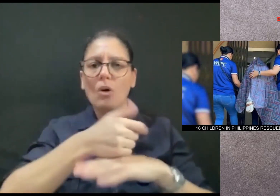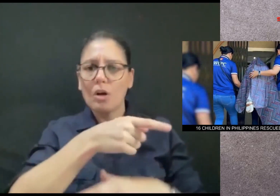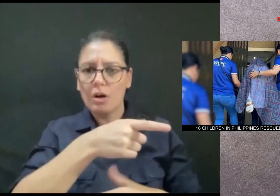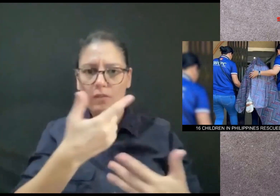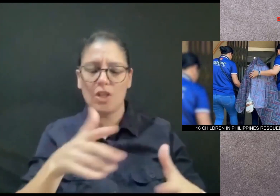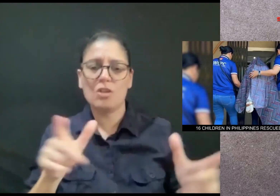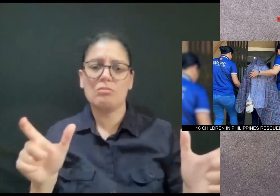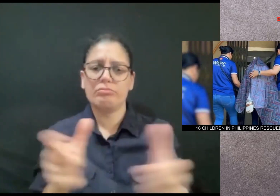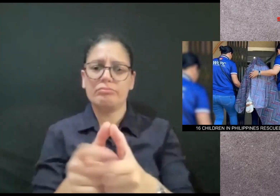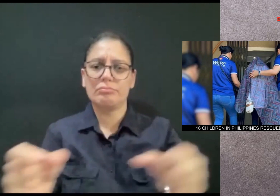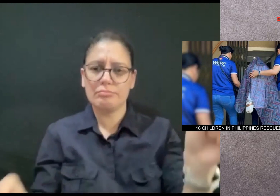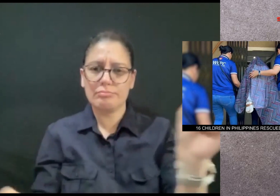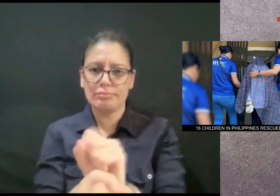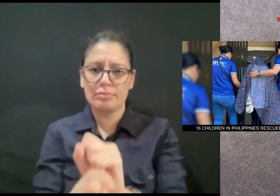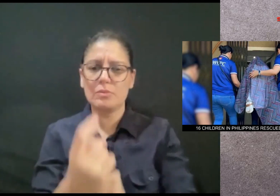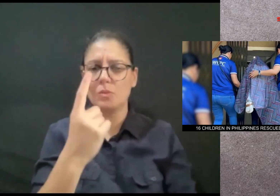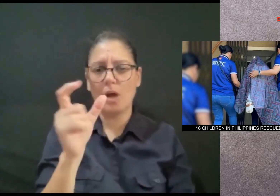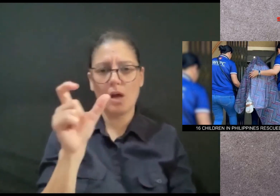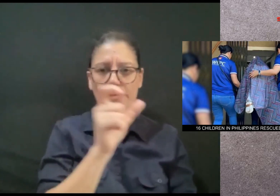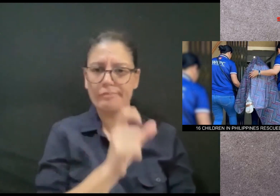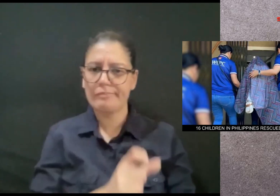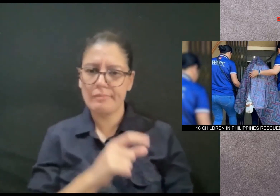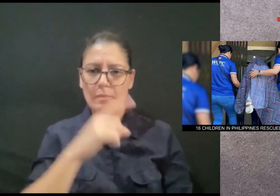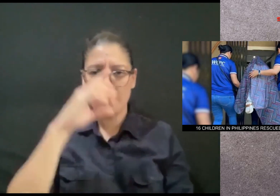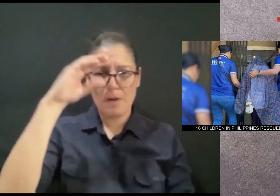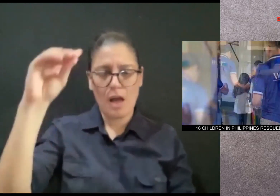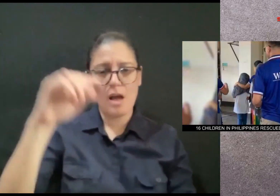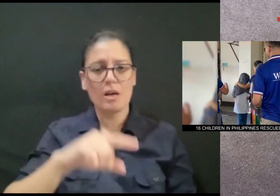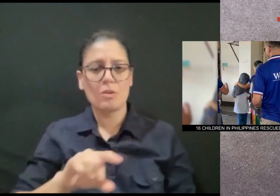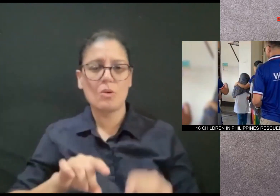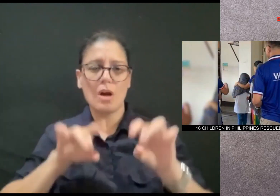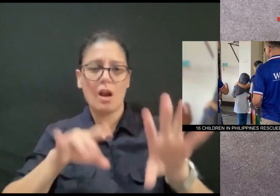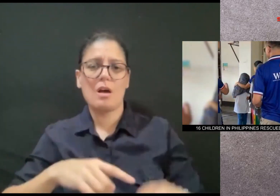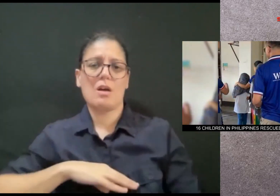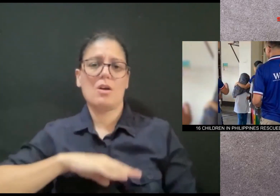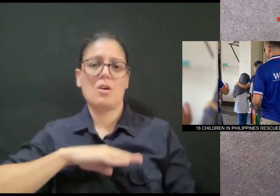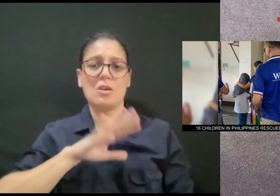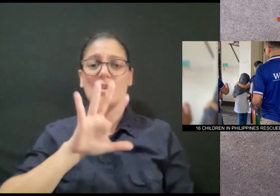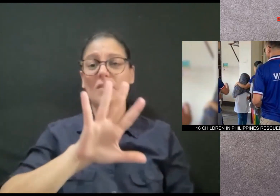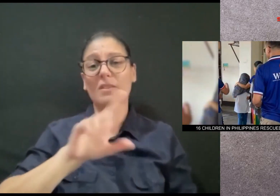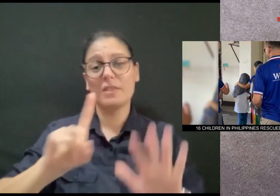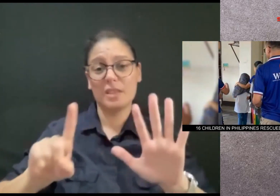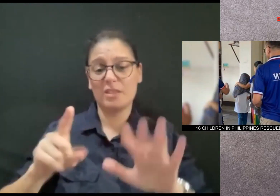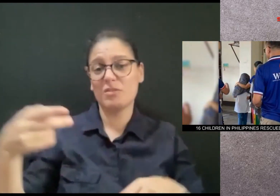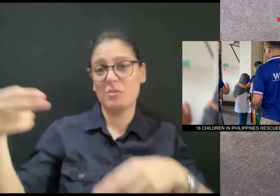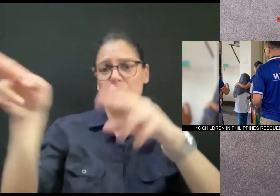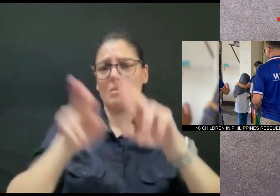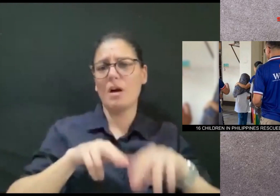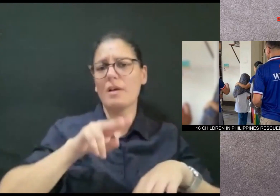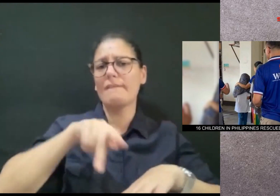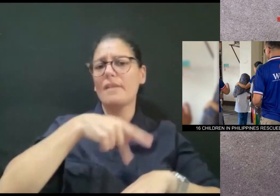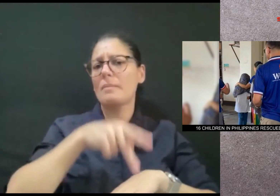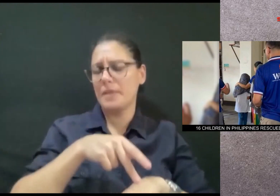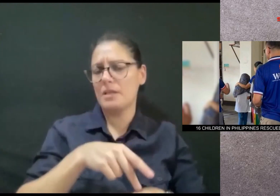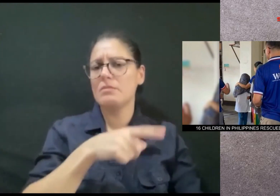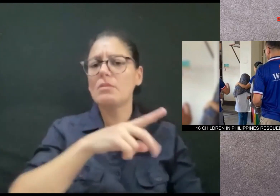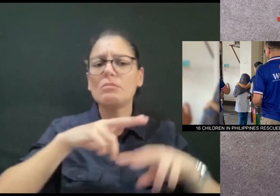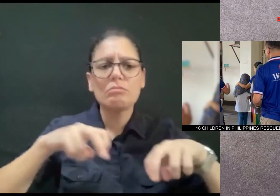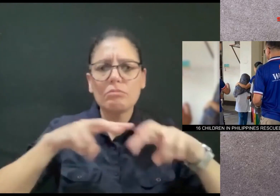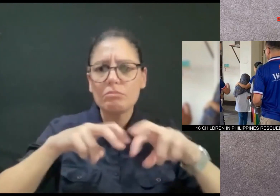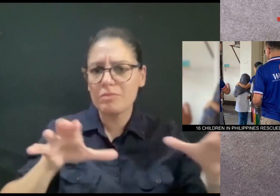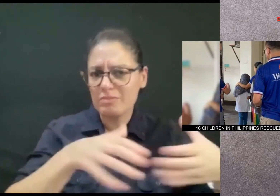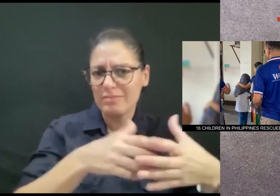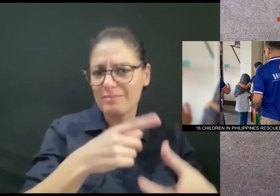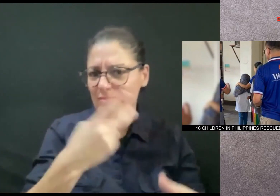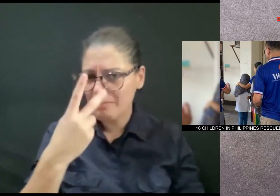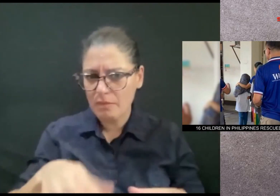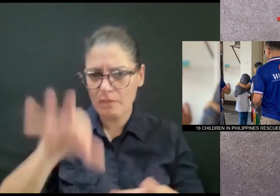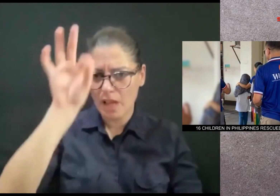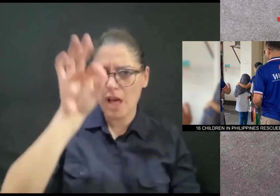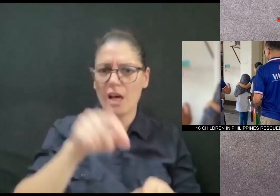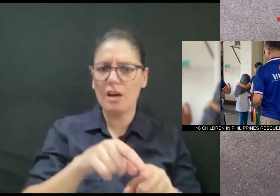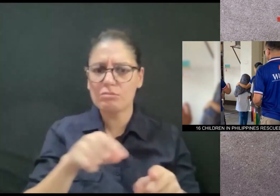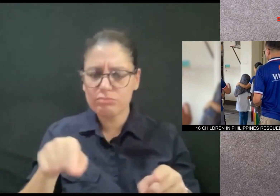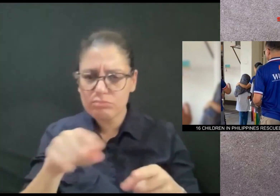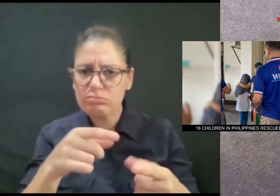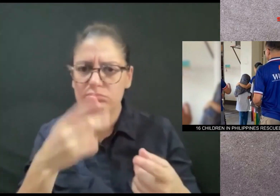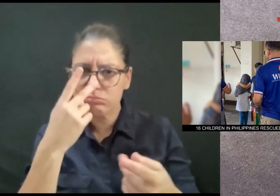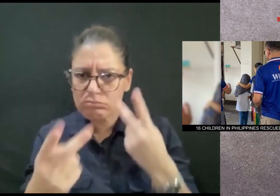detained a 56-year-old man from Australia returning from the Philippines investigators